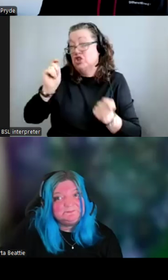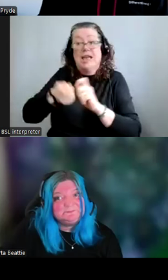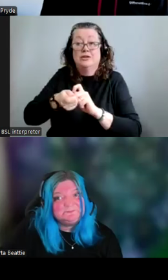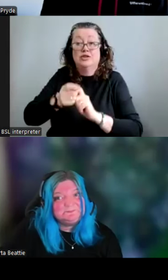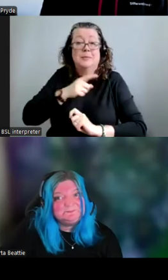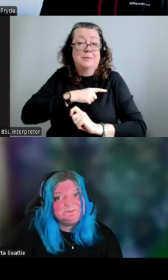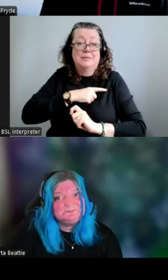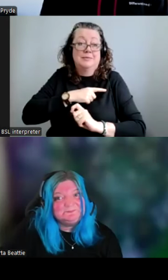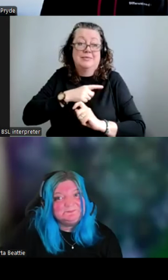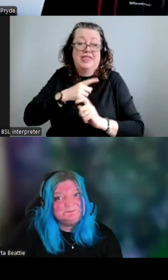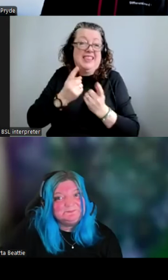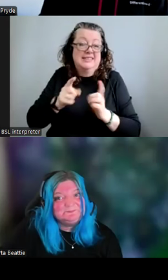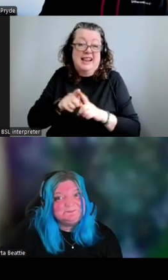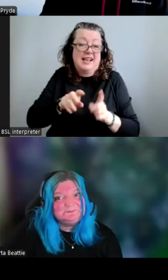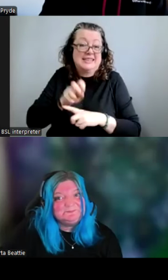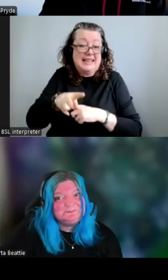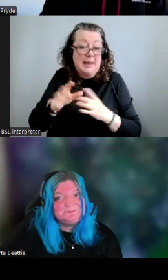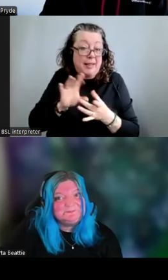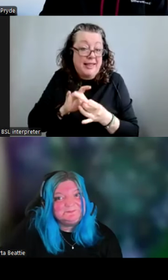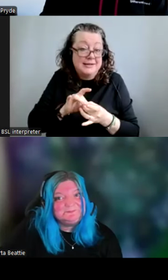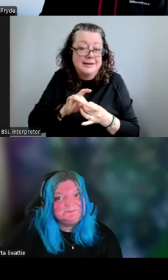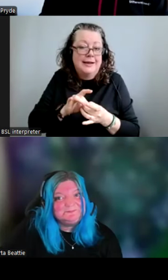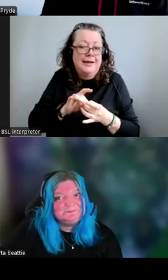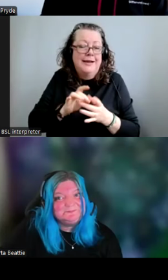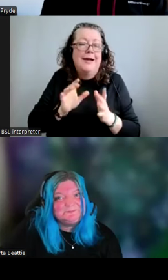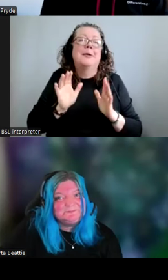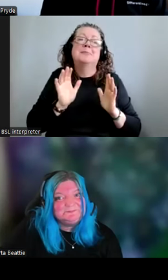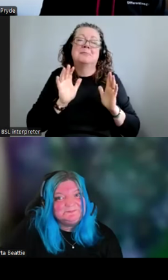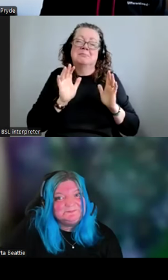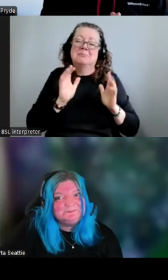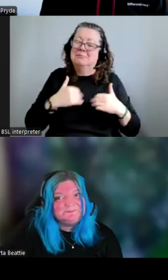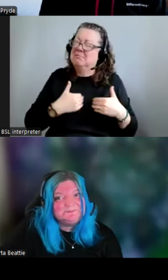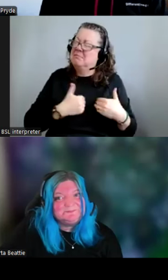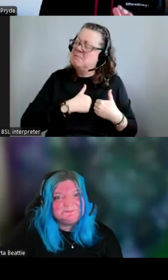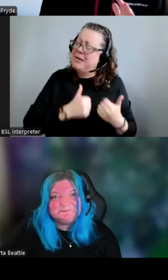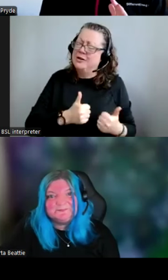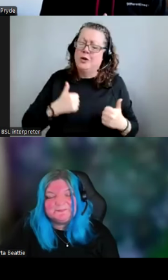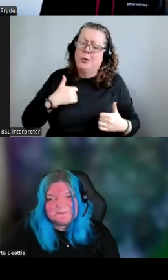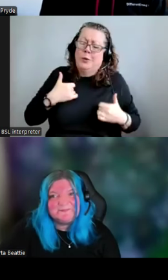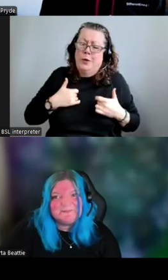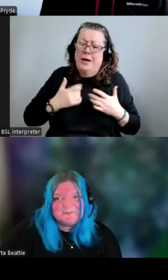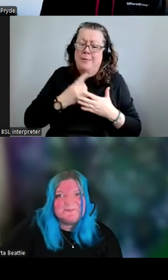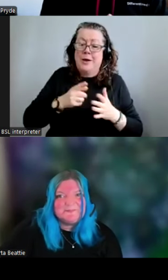This is something I am quite passionate about because I think AI has an amazing possibility to be able to help access it,